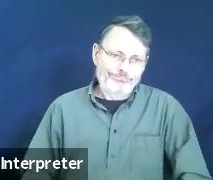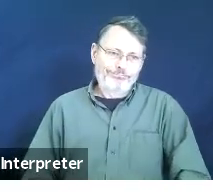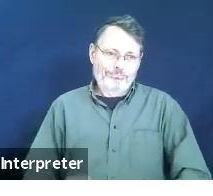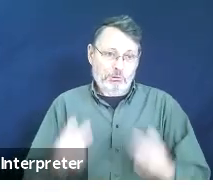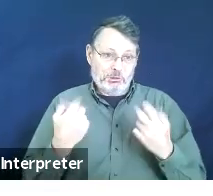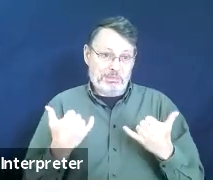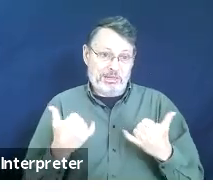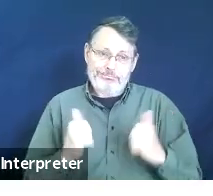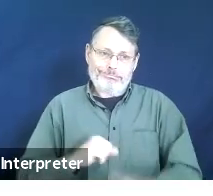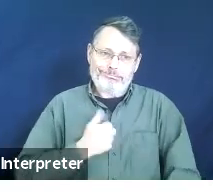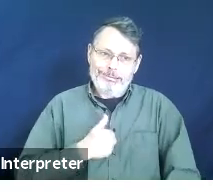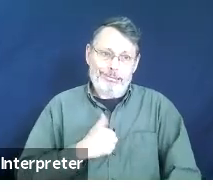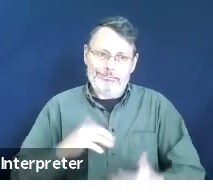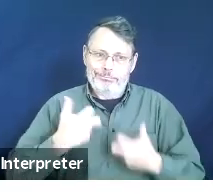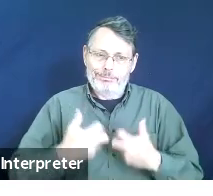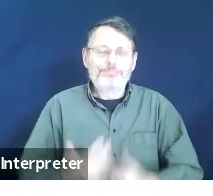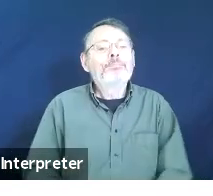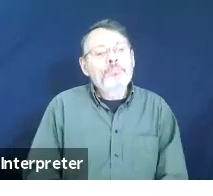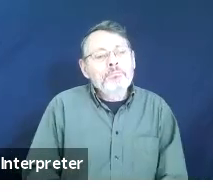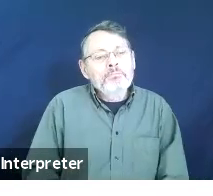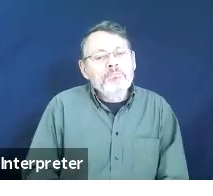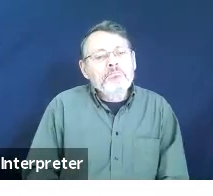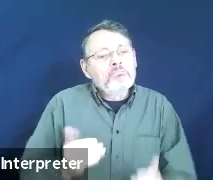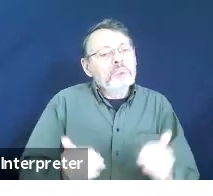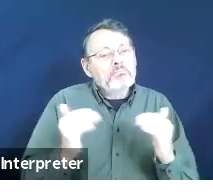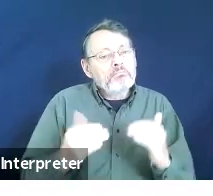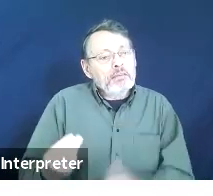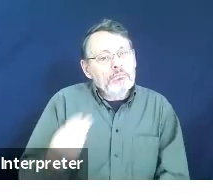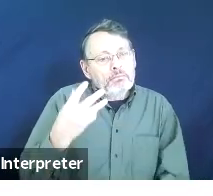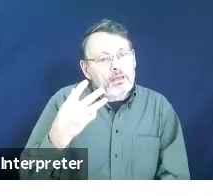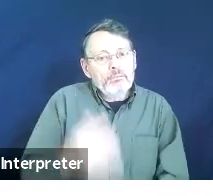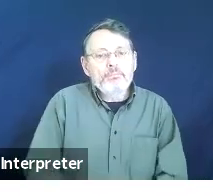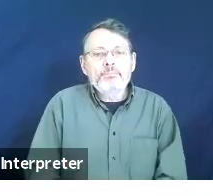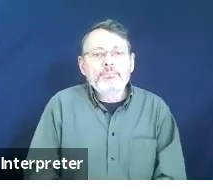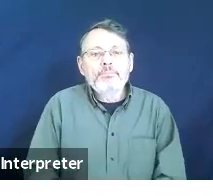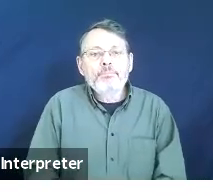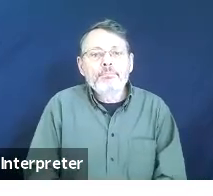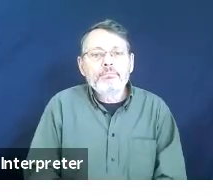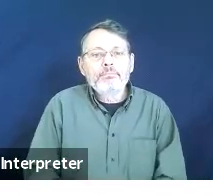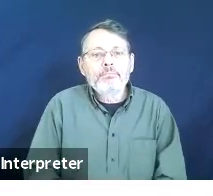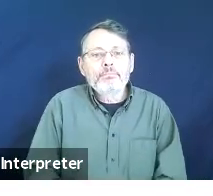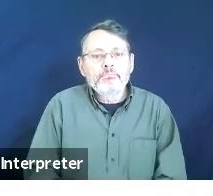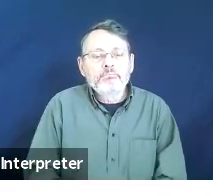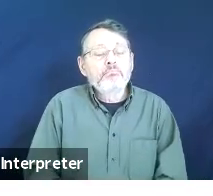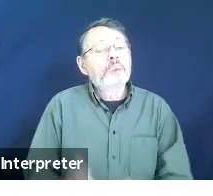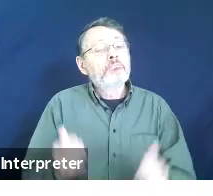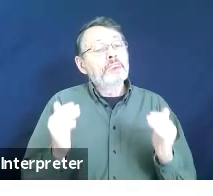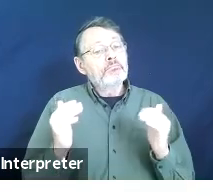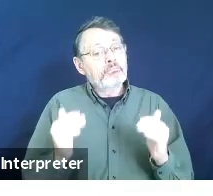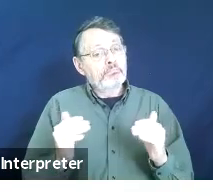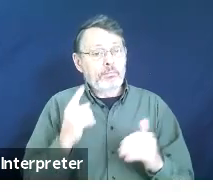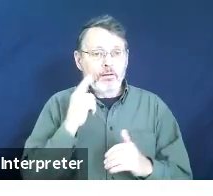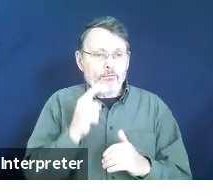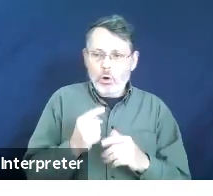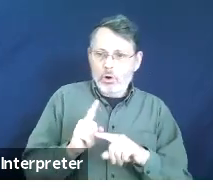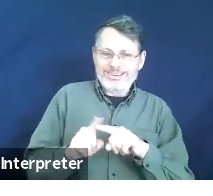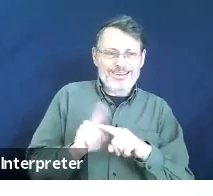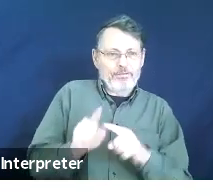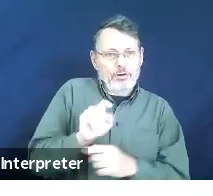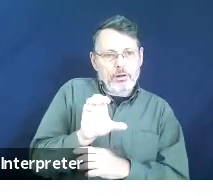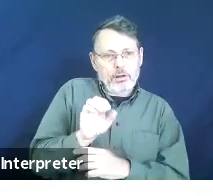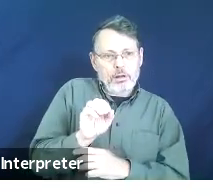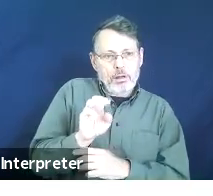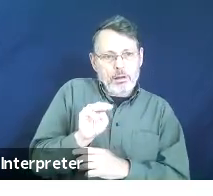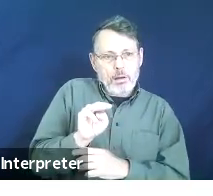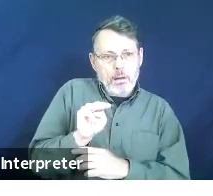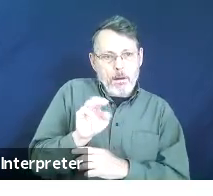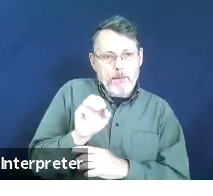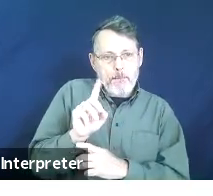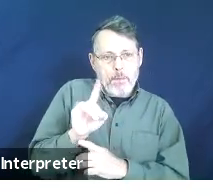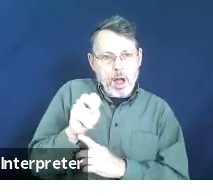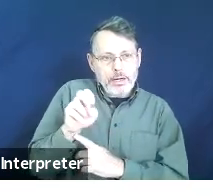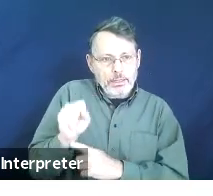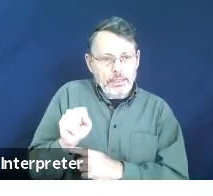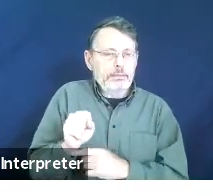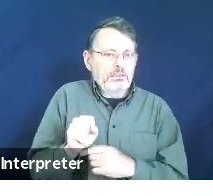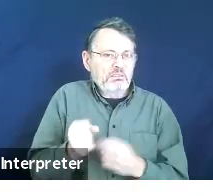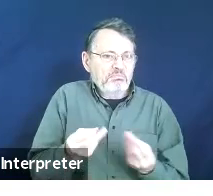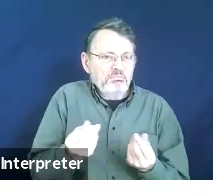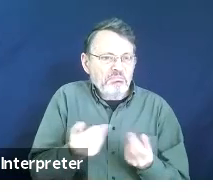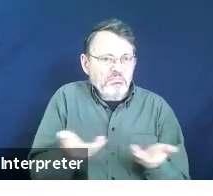please. So for commodities and equipment that we have been distributing includes personal